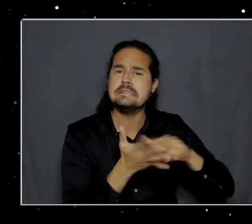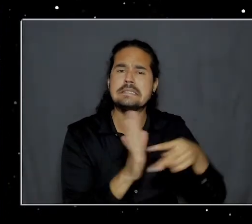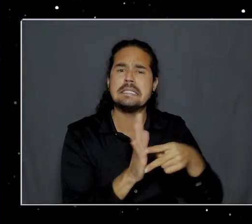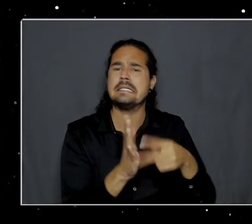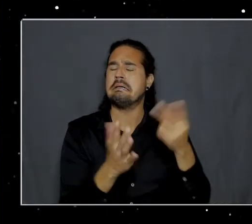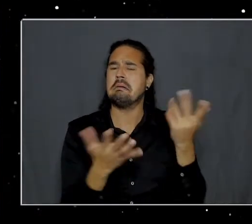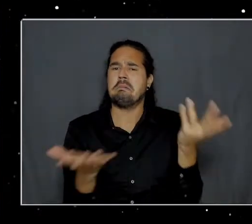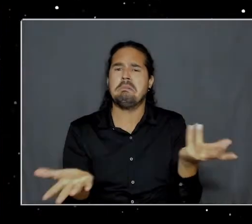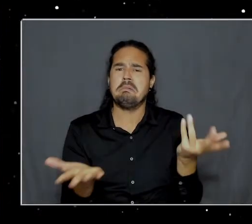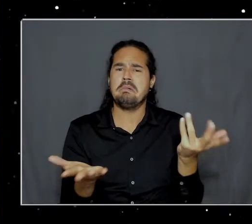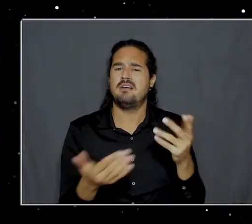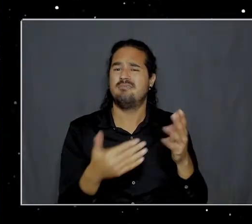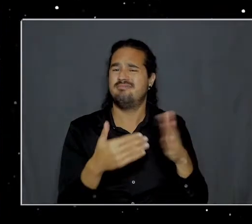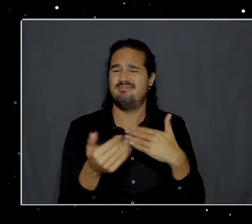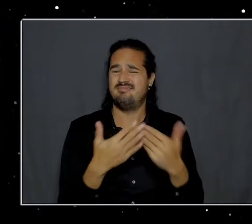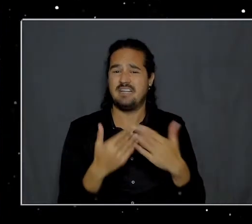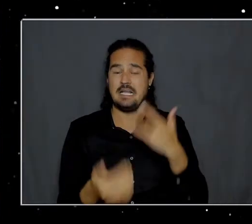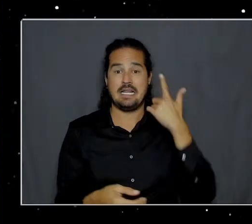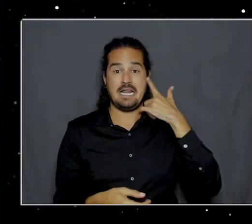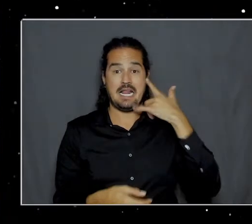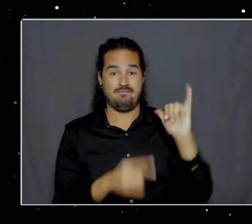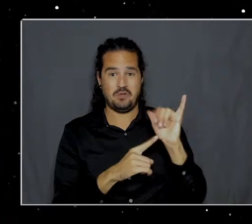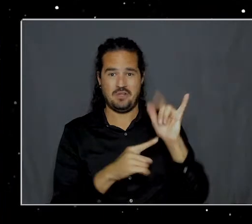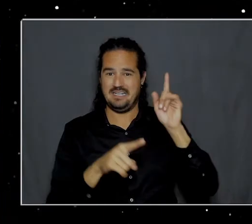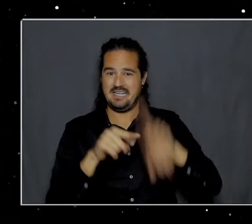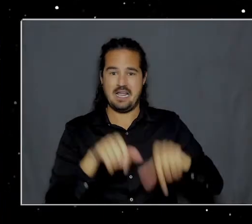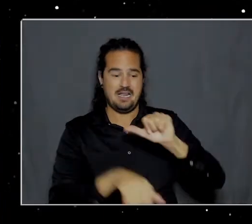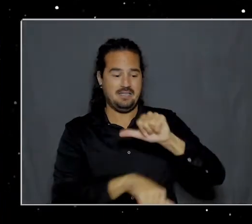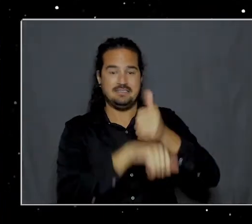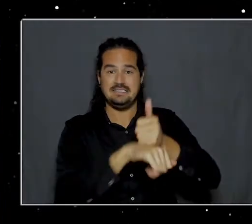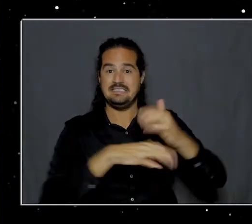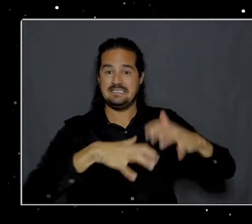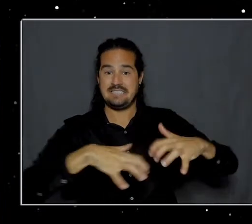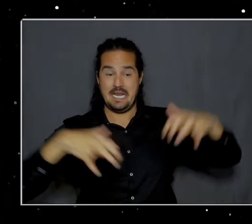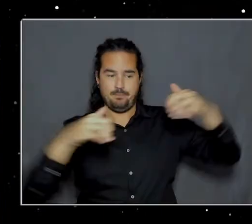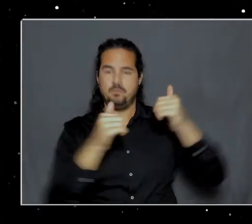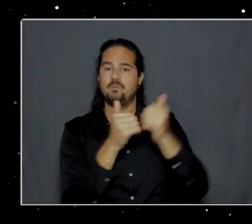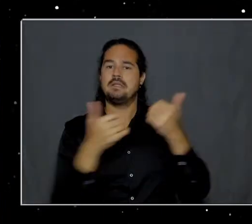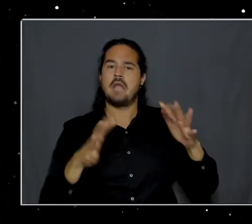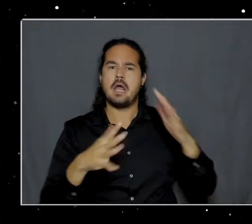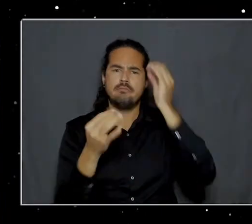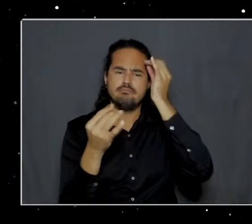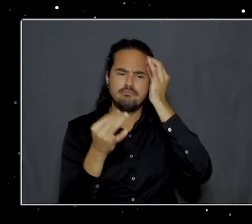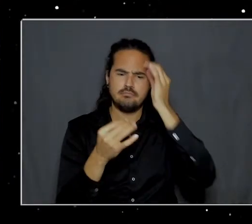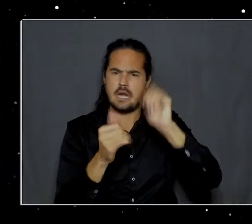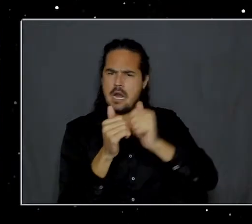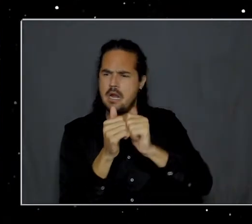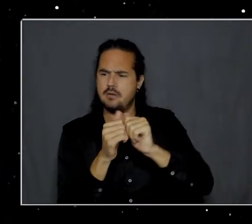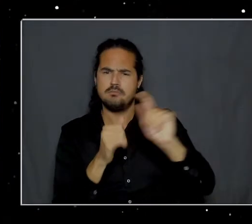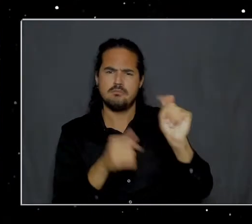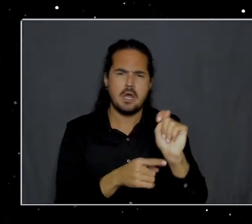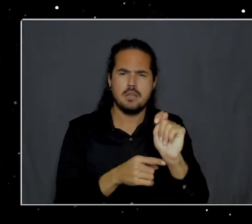THERE'S NO ONE INTENDING FOR THAT TO HAPPEN. IT DOESN'T MATTER."